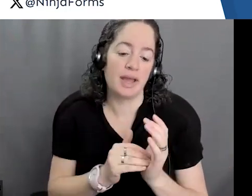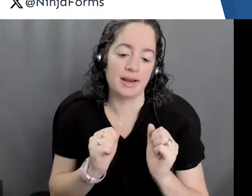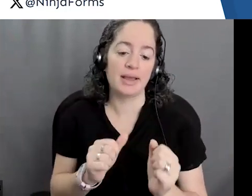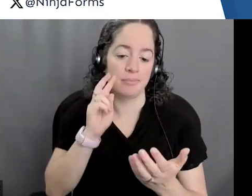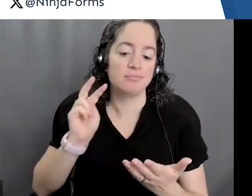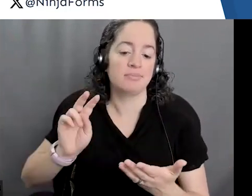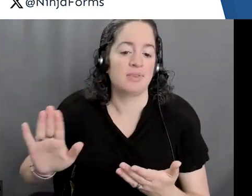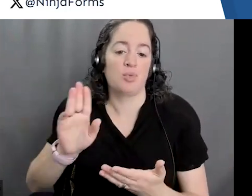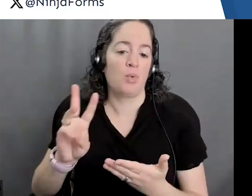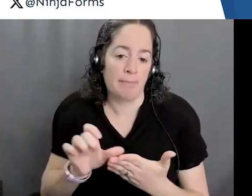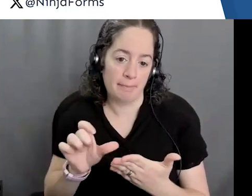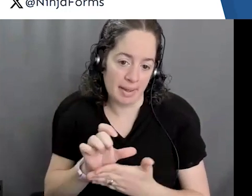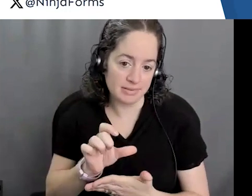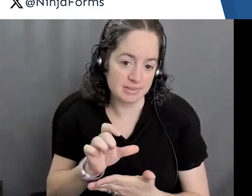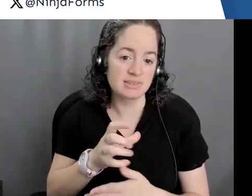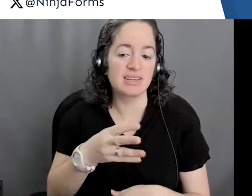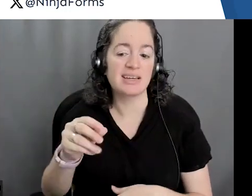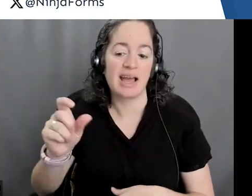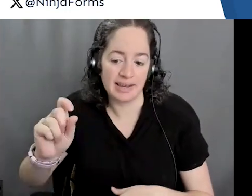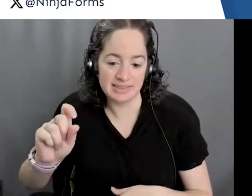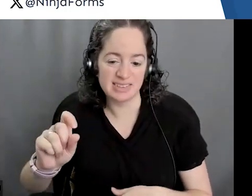On X, they are just at Ninja Forms.